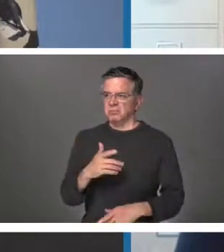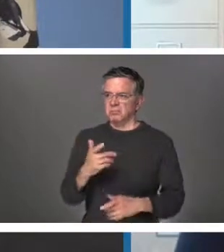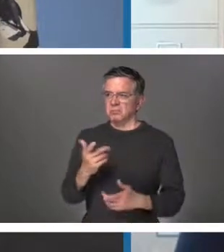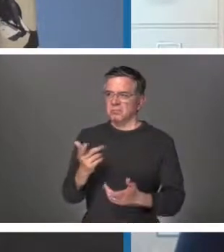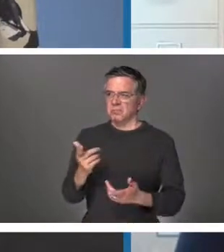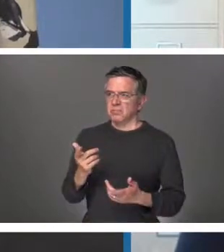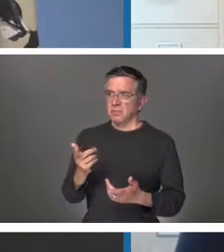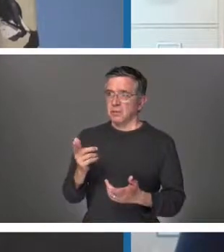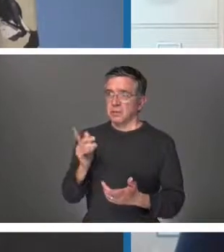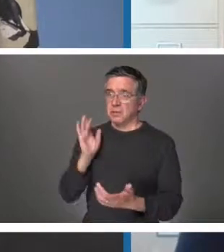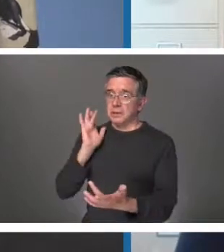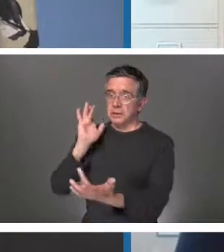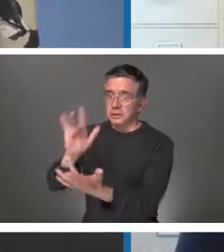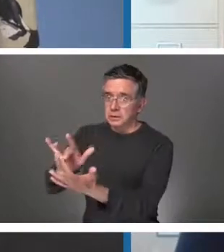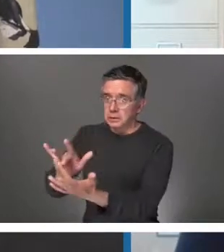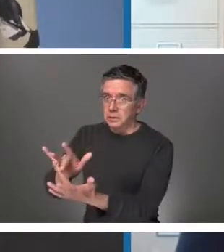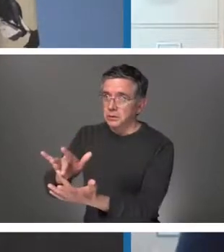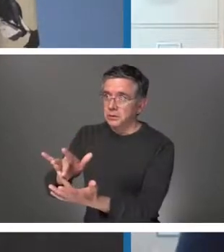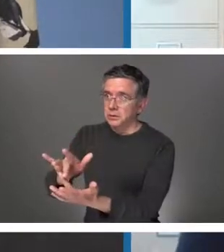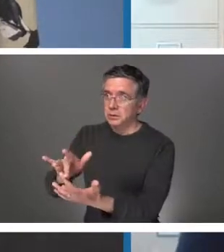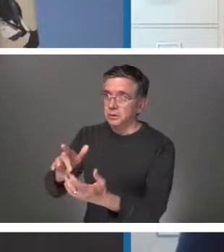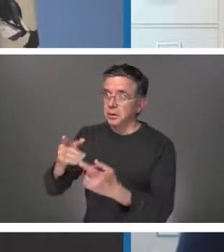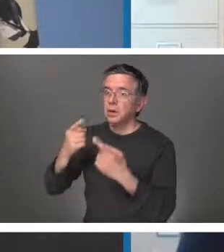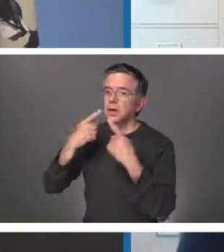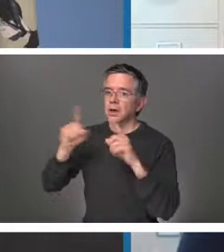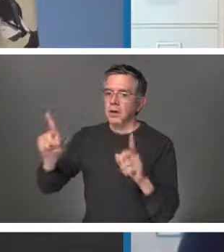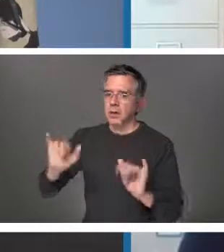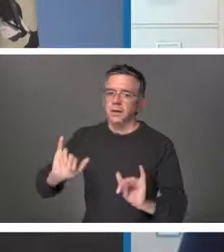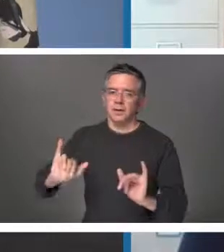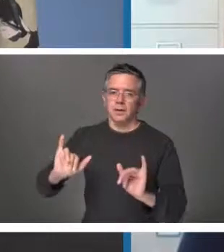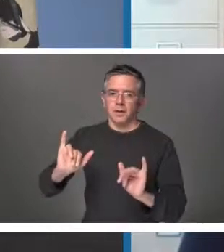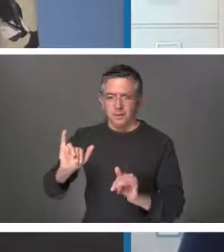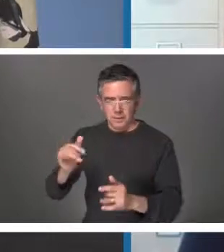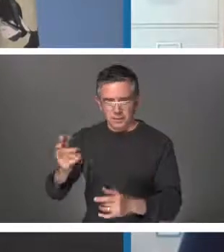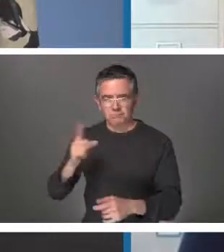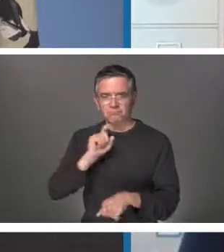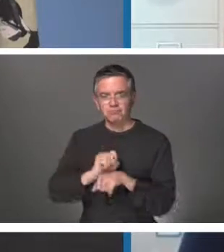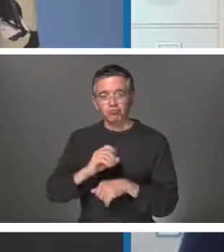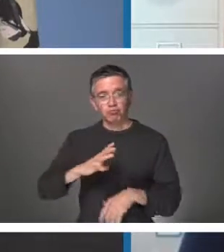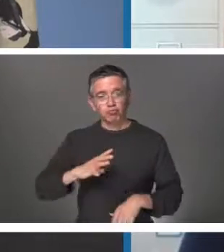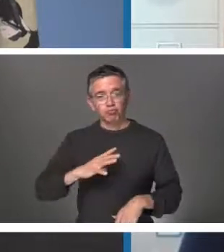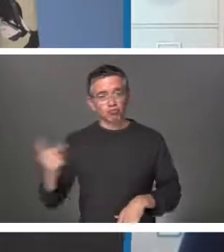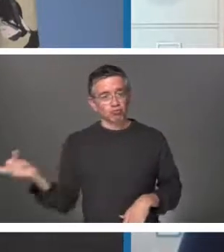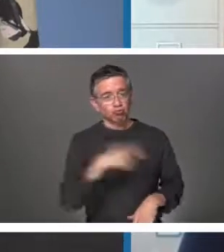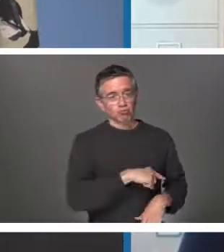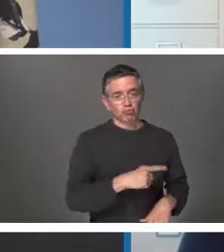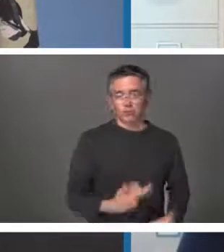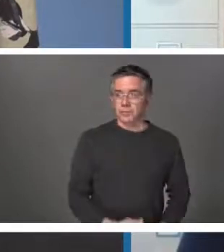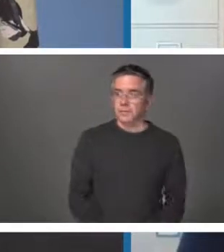would not have been vaccinated in the near future. And because we were there able to help get that access,